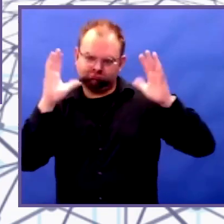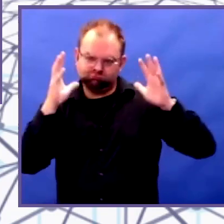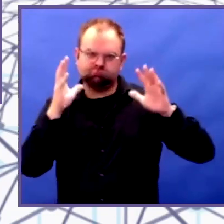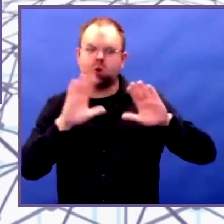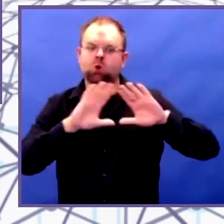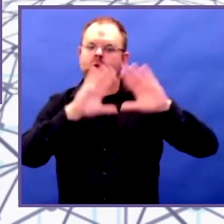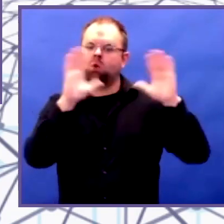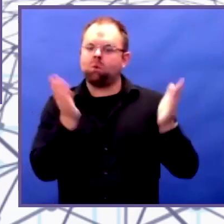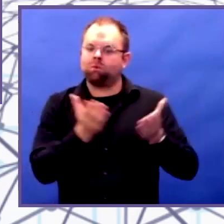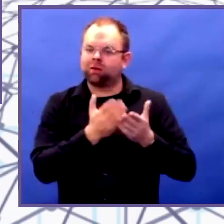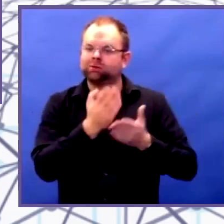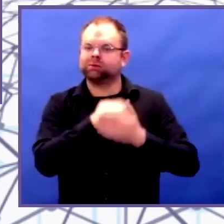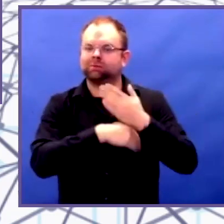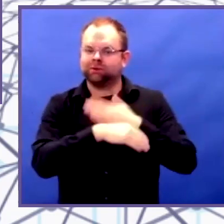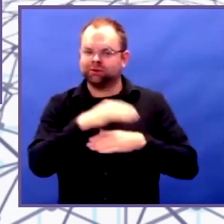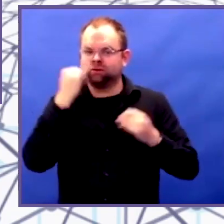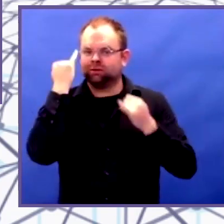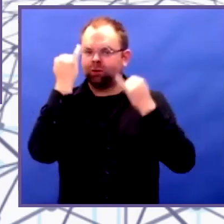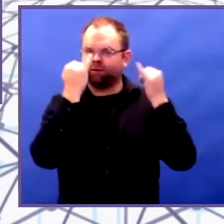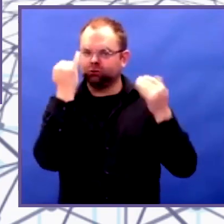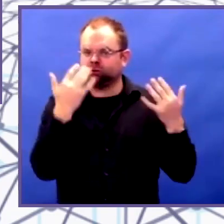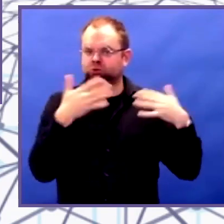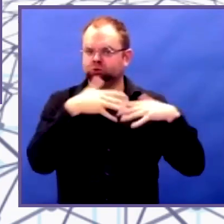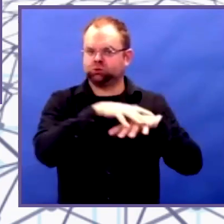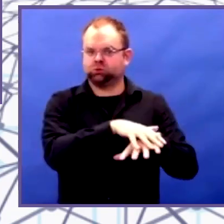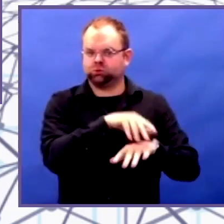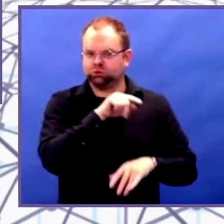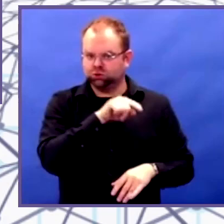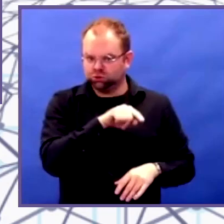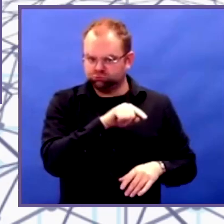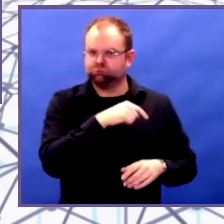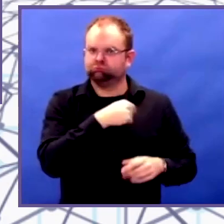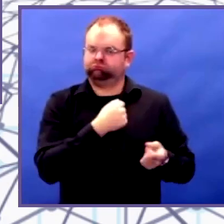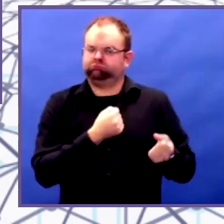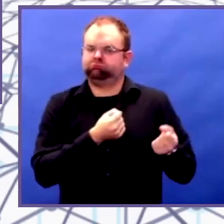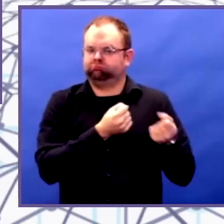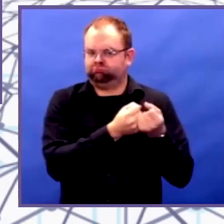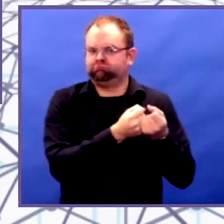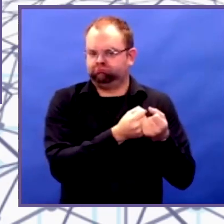On the question that has been posed, but for the purposes of information sharing, let me